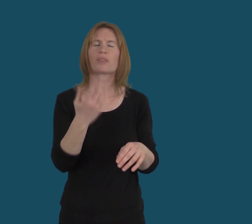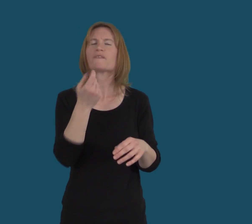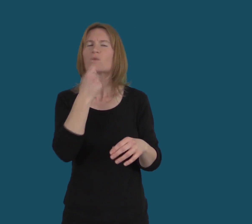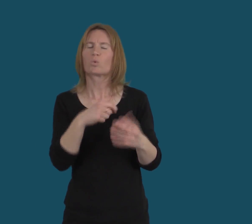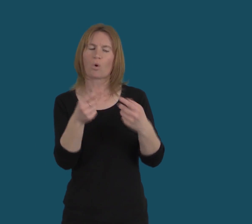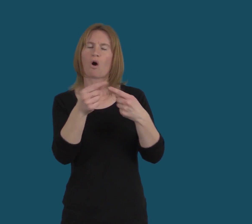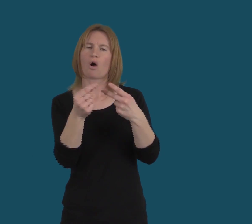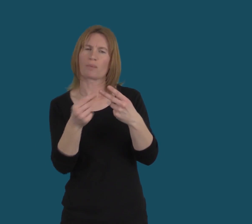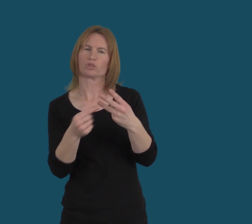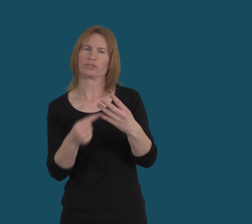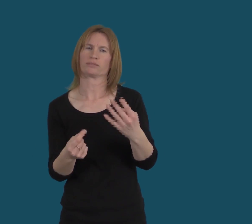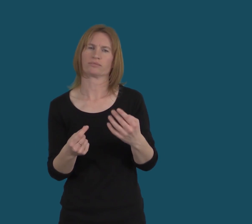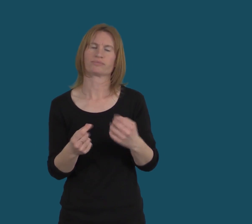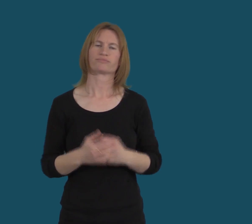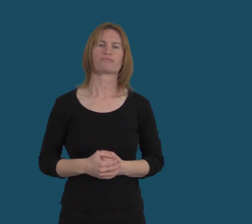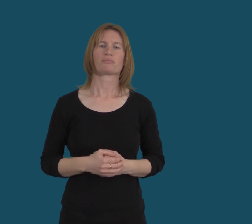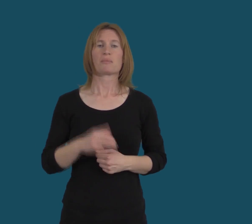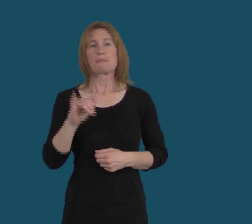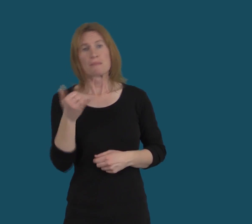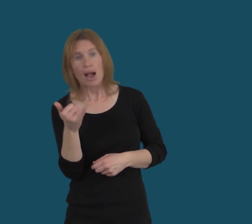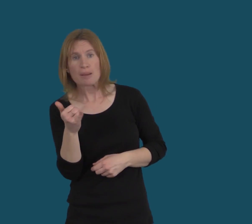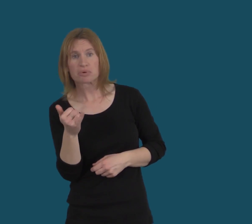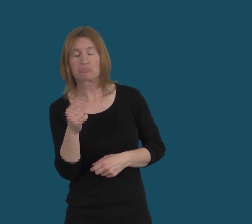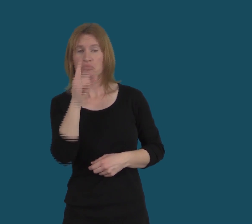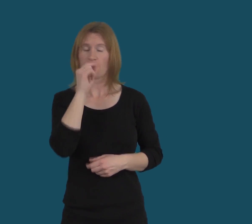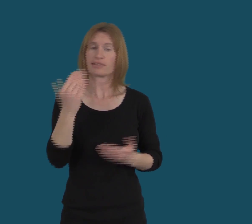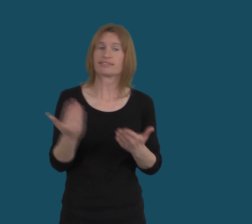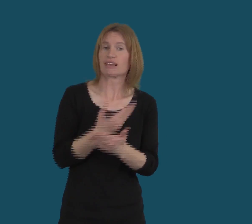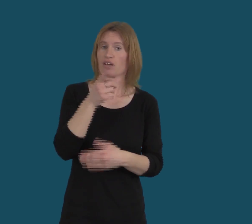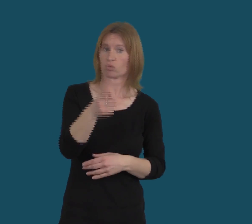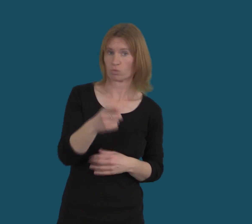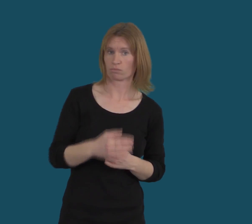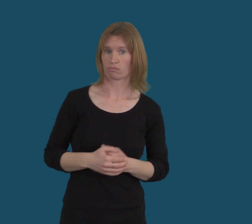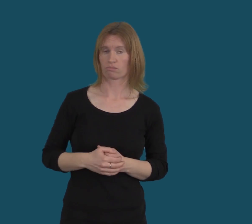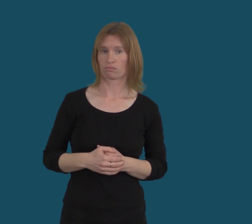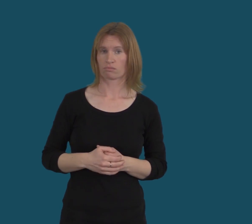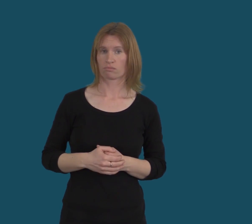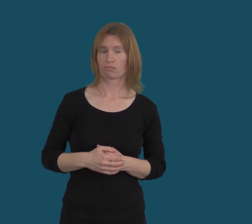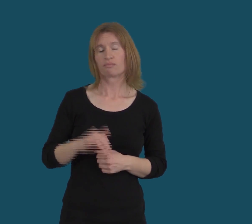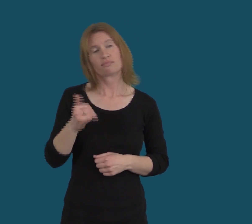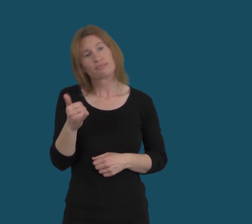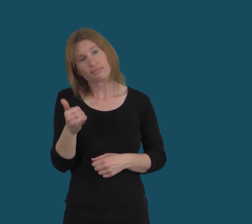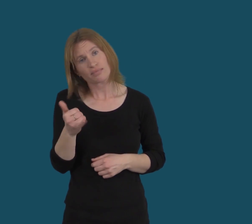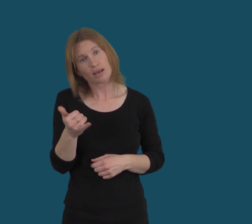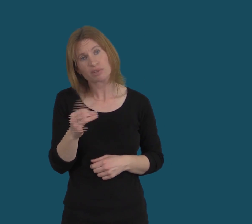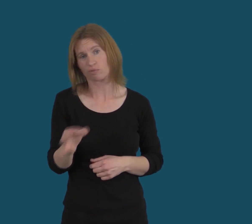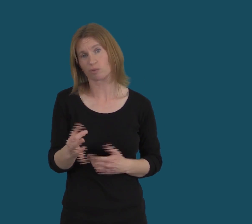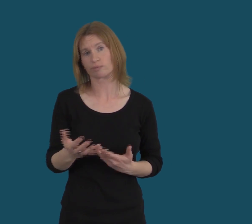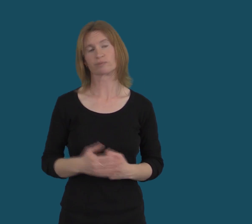there are a few actions you can take, but these steps will not guarantee your survival.